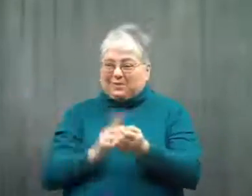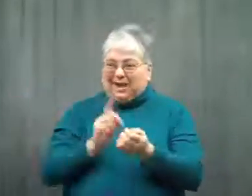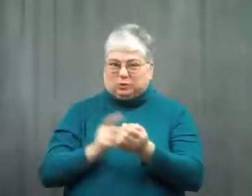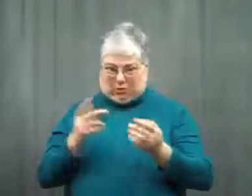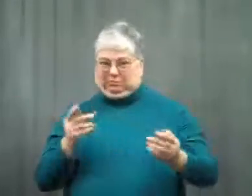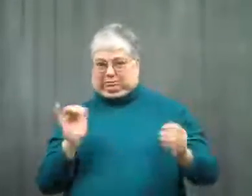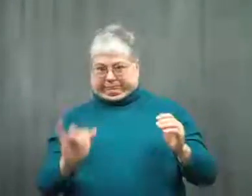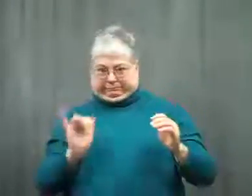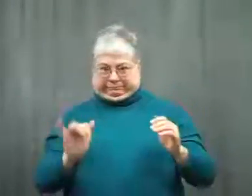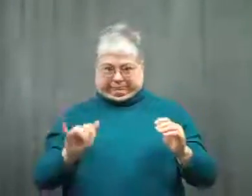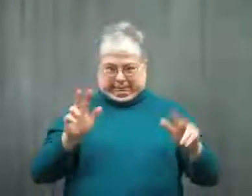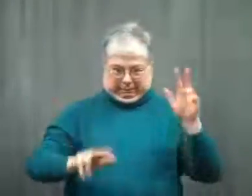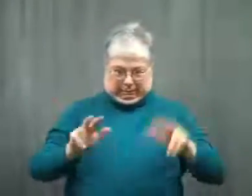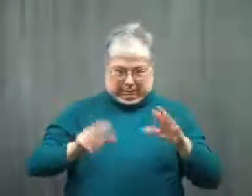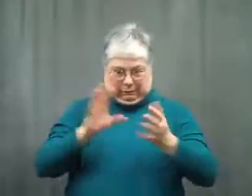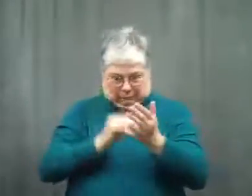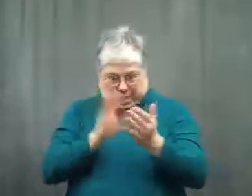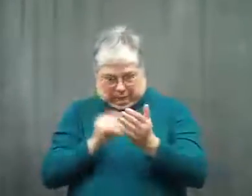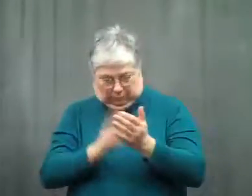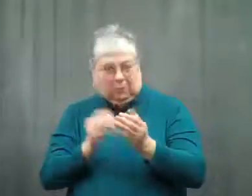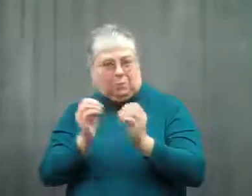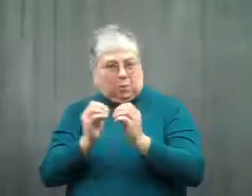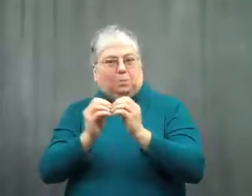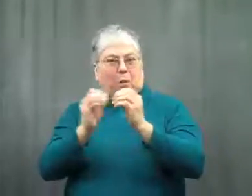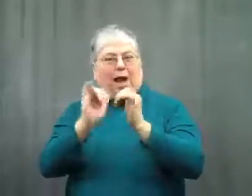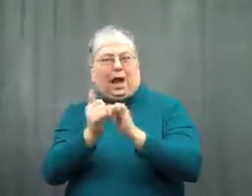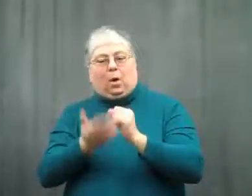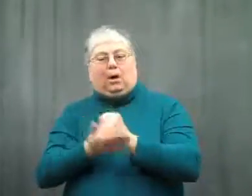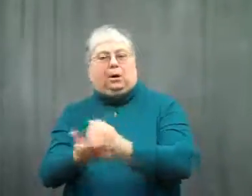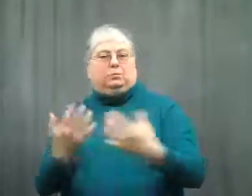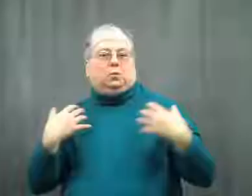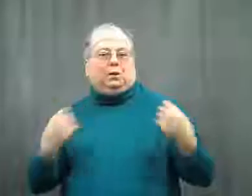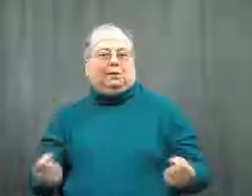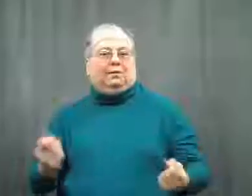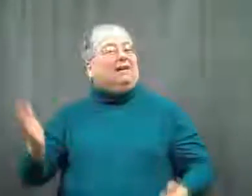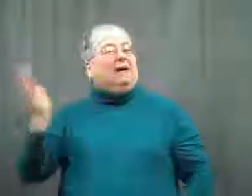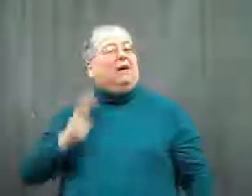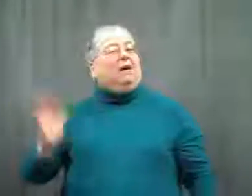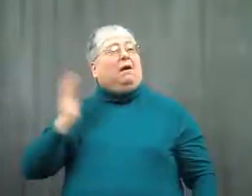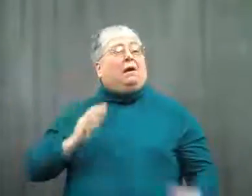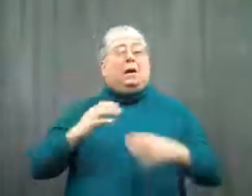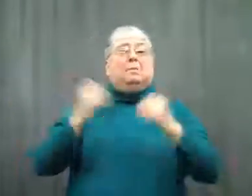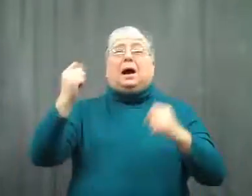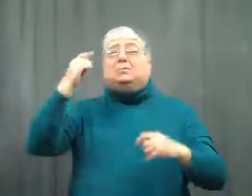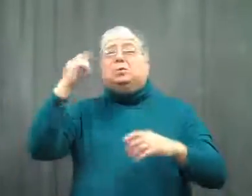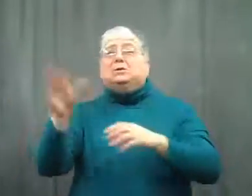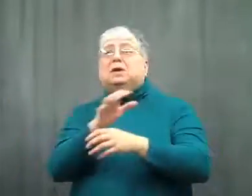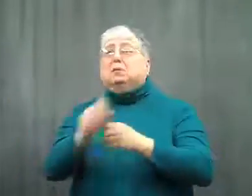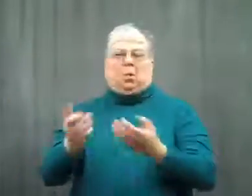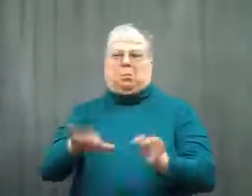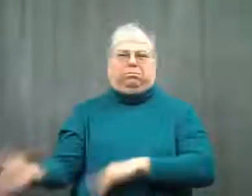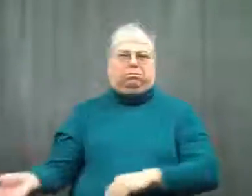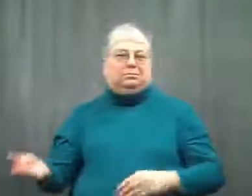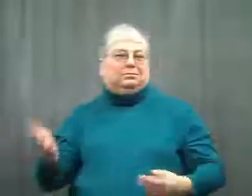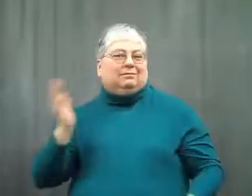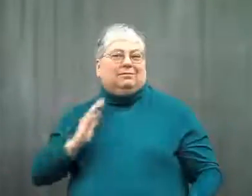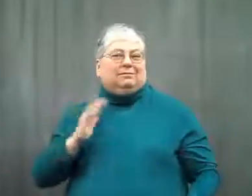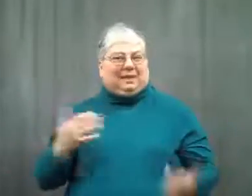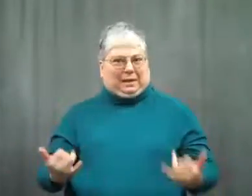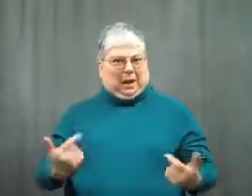Doctors have been learning how to treat these injuries. It used to be that such injuries were fatal.